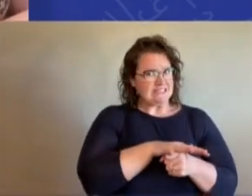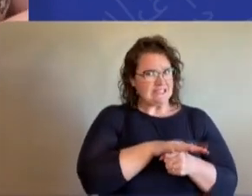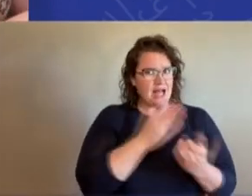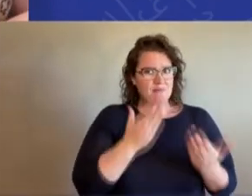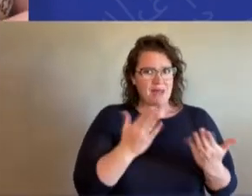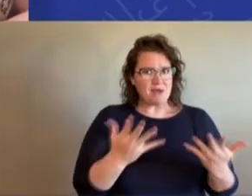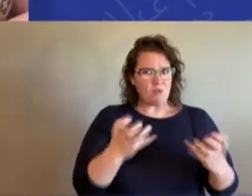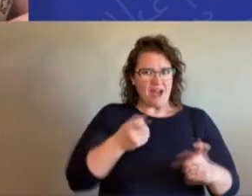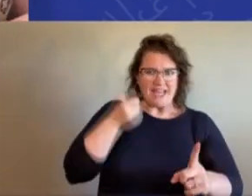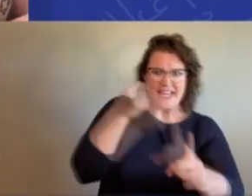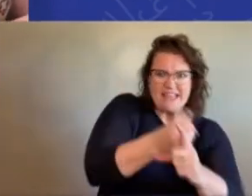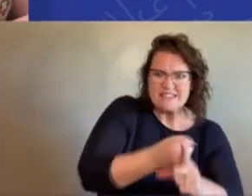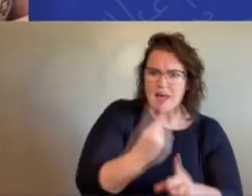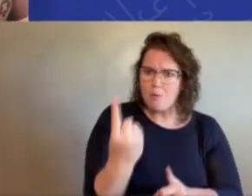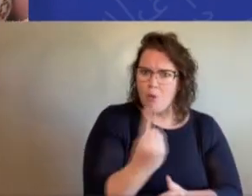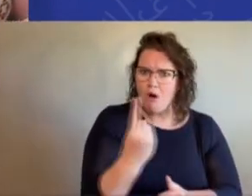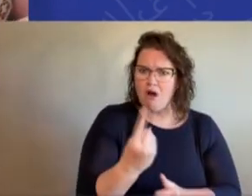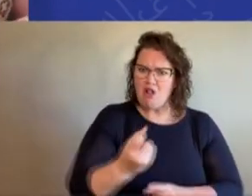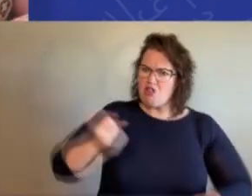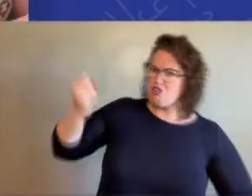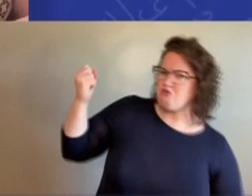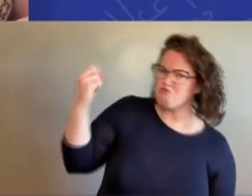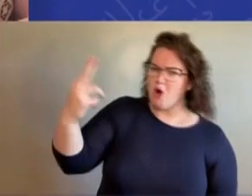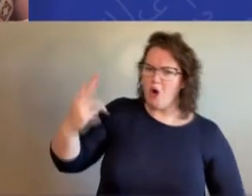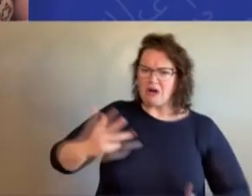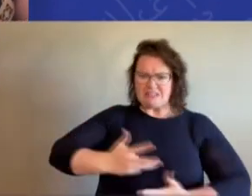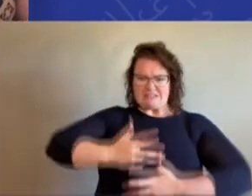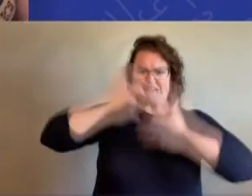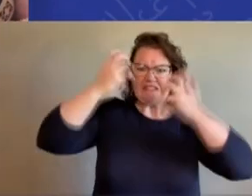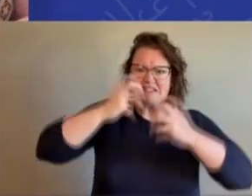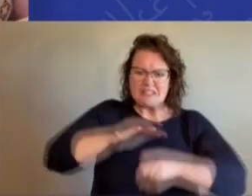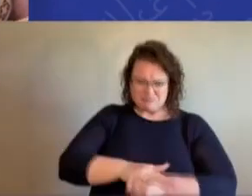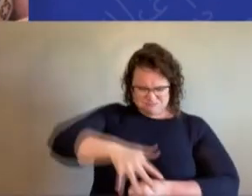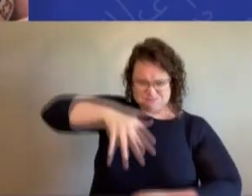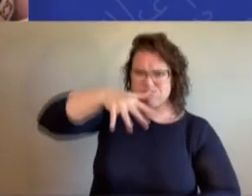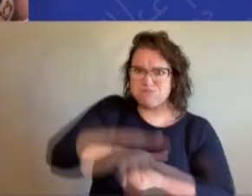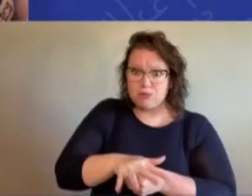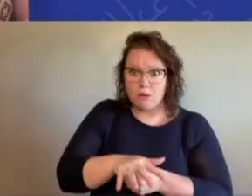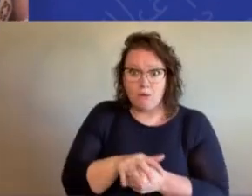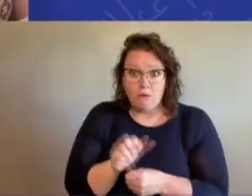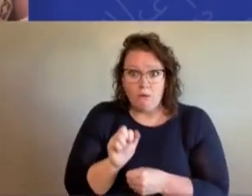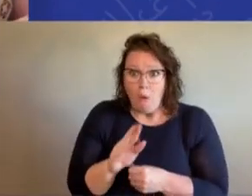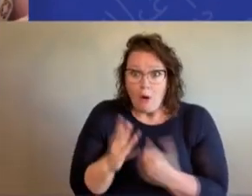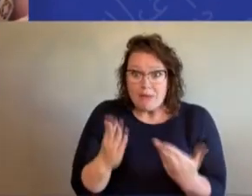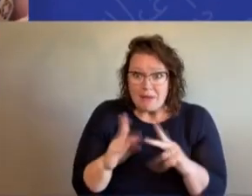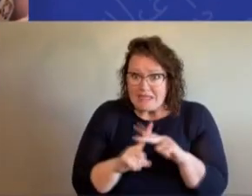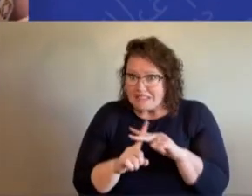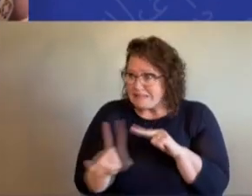much energy. Sometimes when we are in our amped up zone, we might do